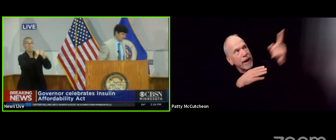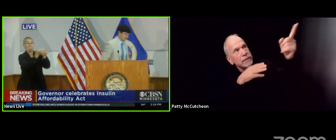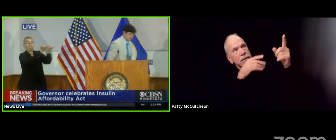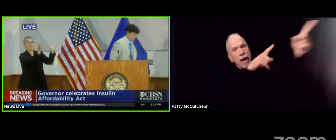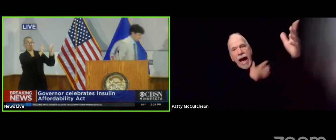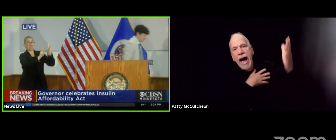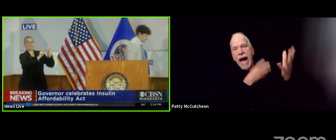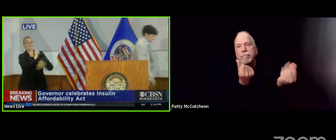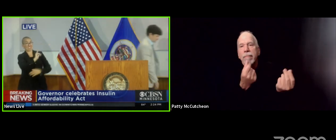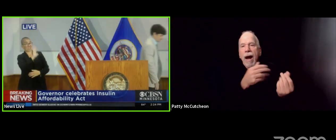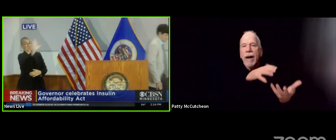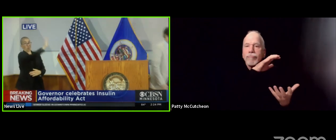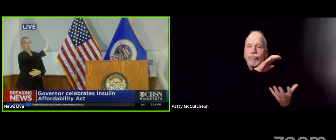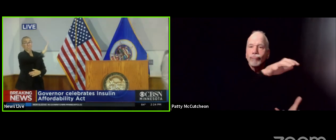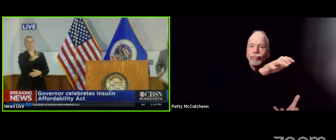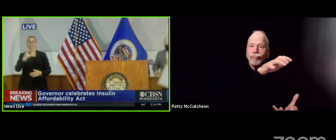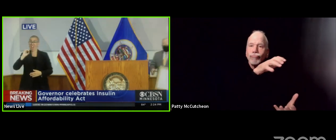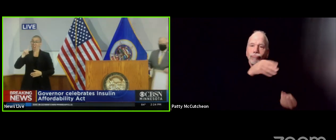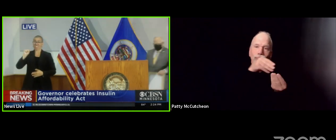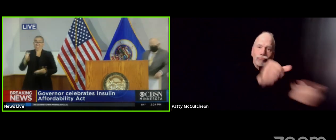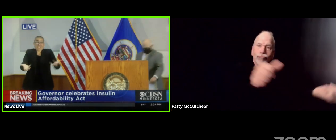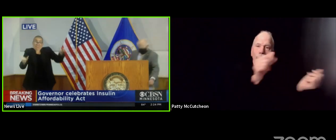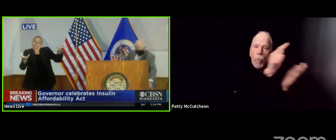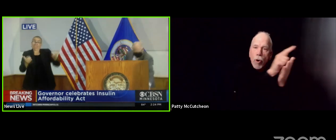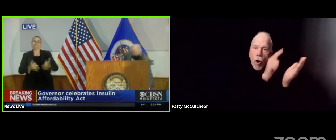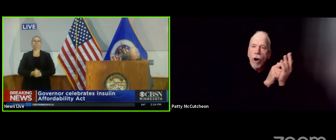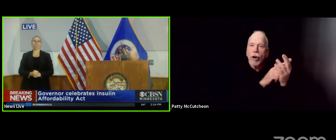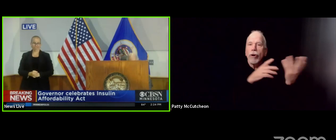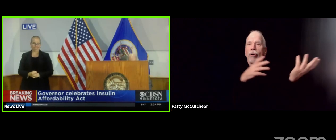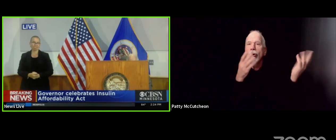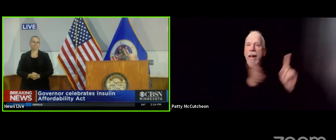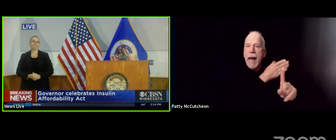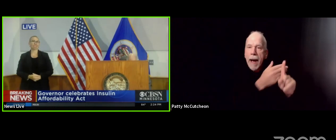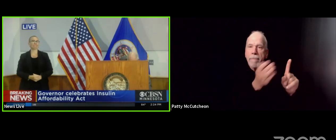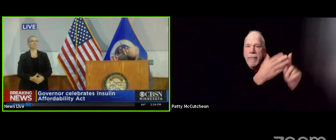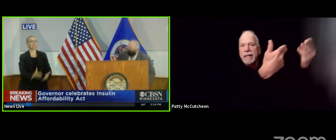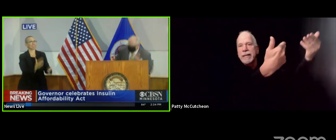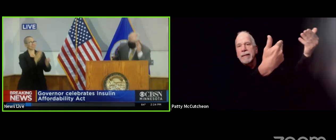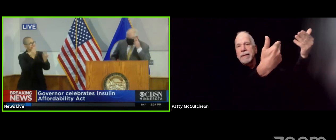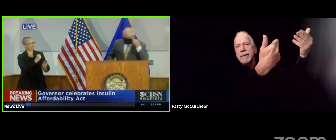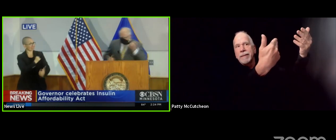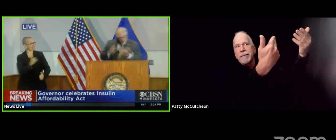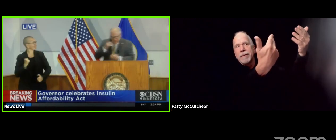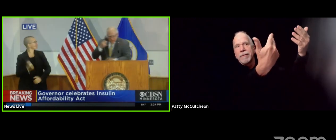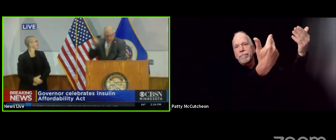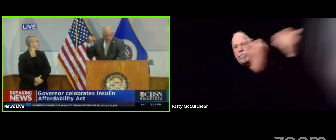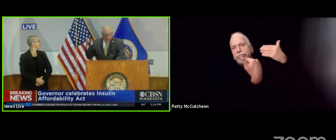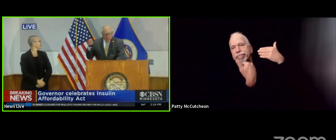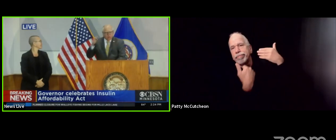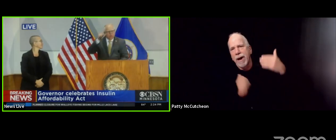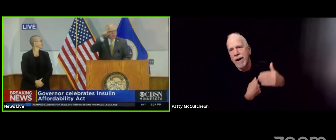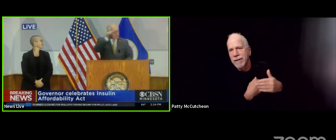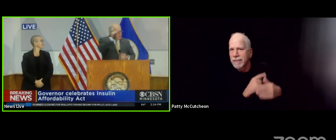I'LL TURN IT BACK OVER TO THE GOVERNOR. ≫ THANK YOU, SENATOR.